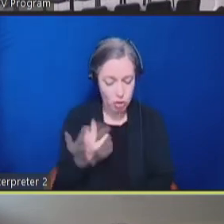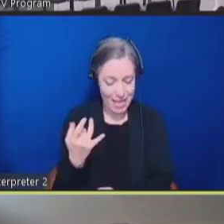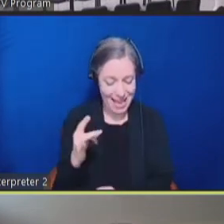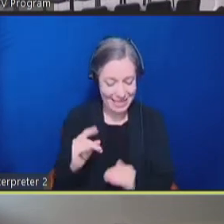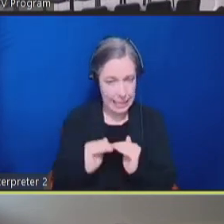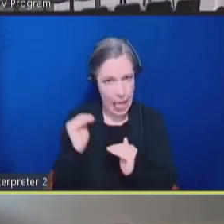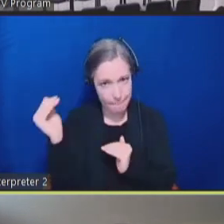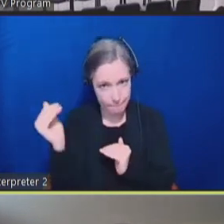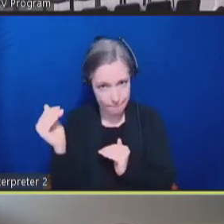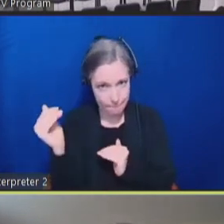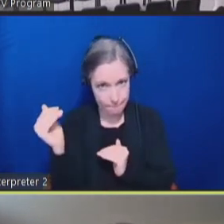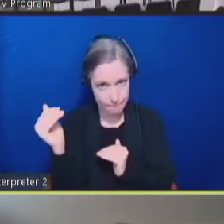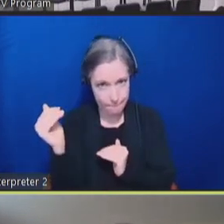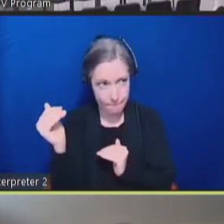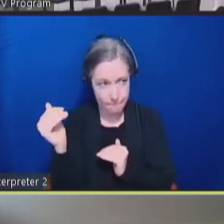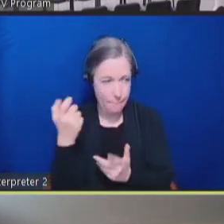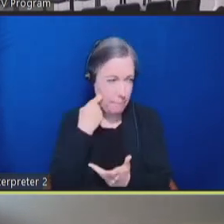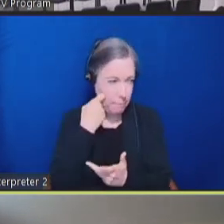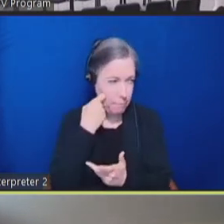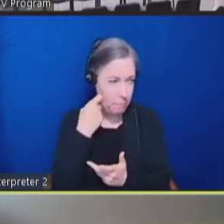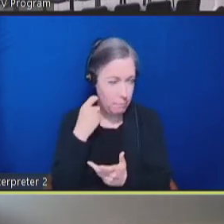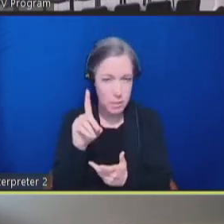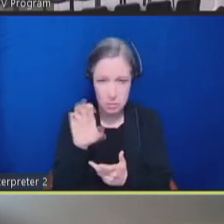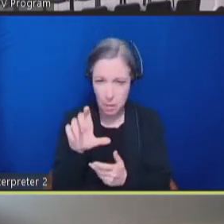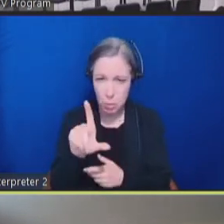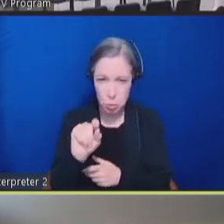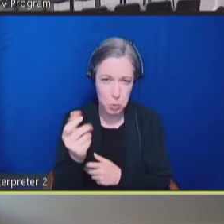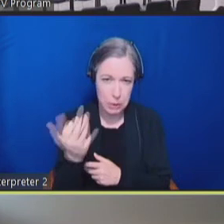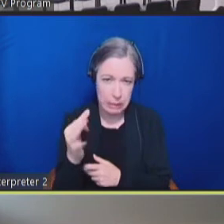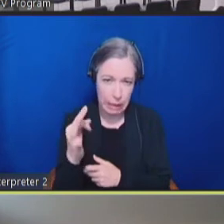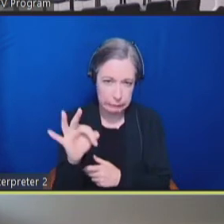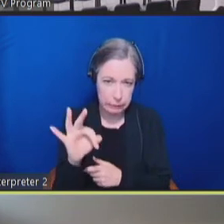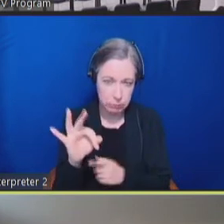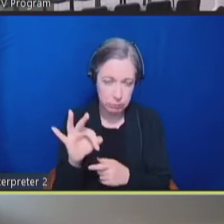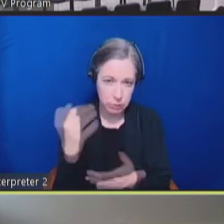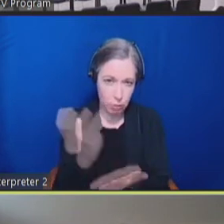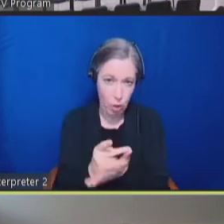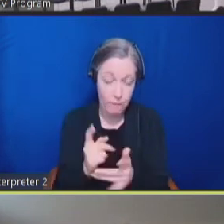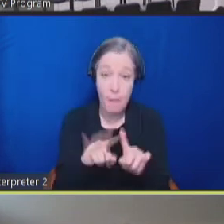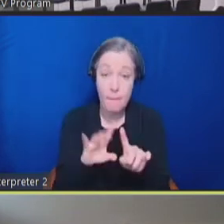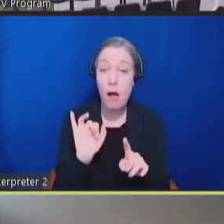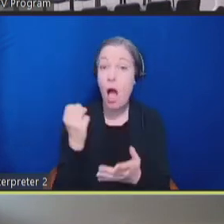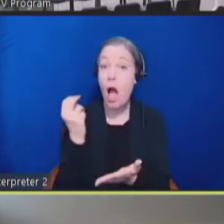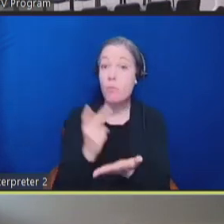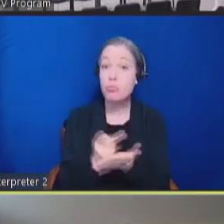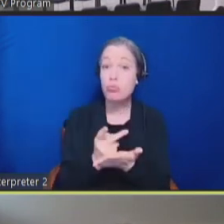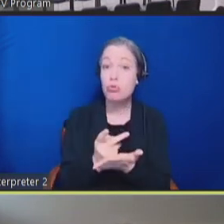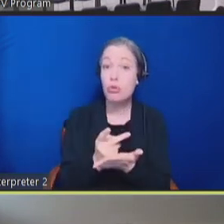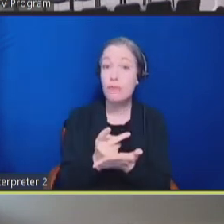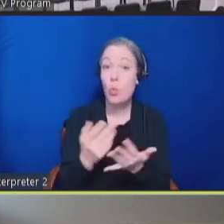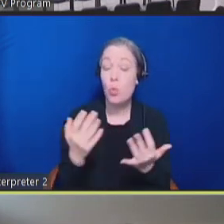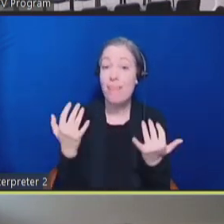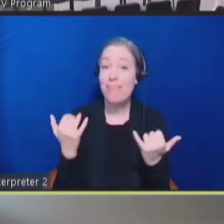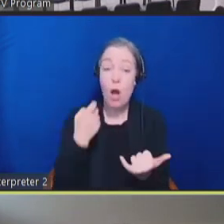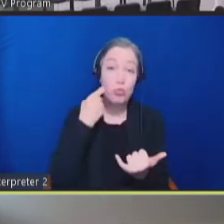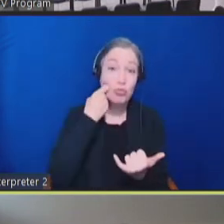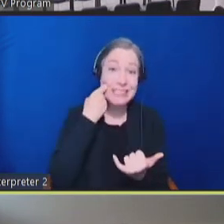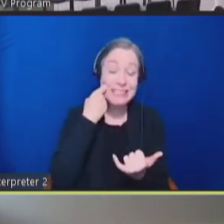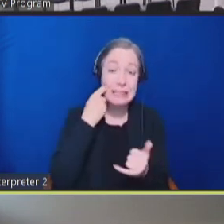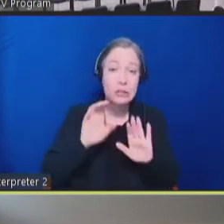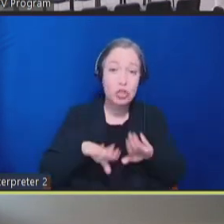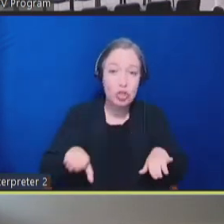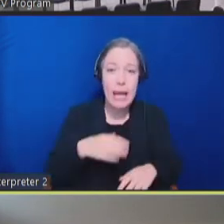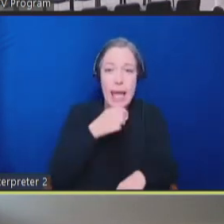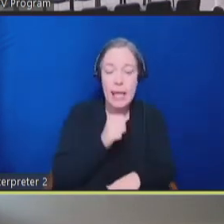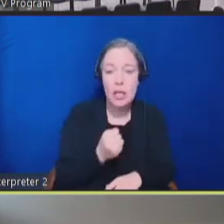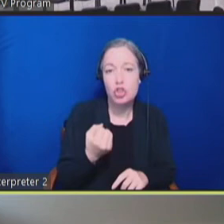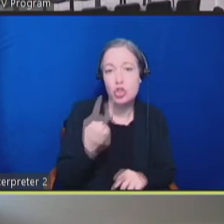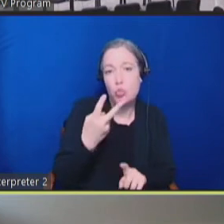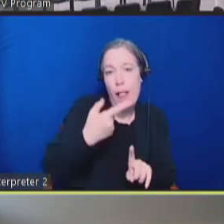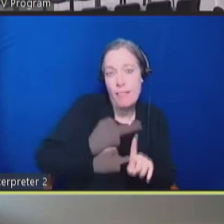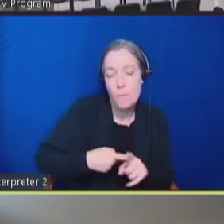older since December 2019. This approval was for children 12 months of age through 17 years of age.